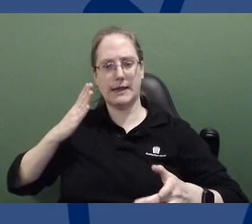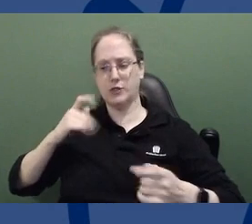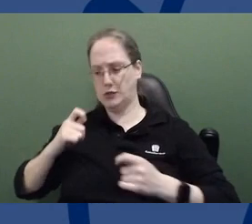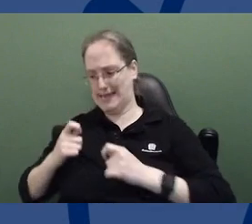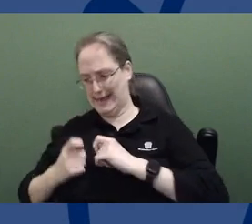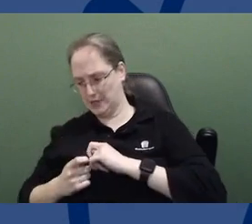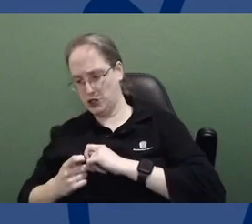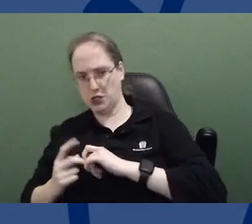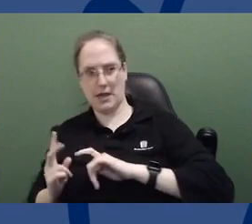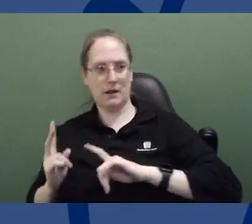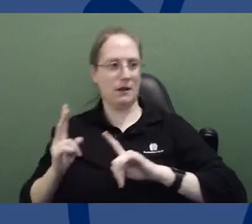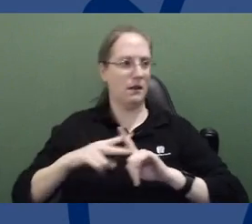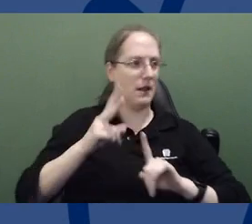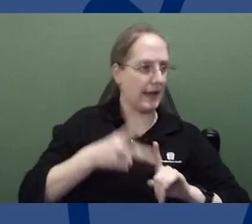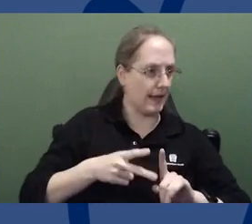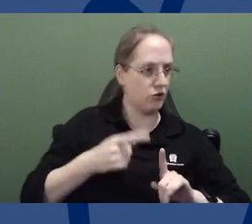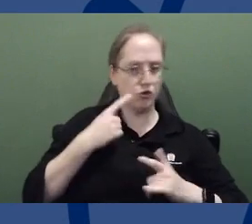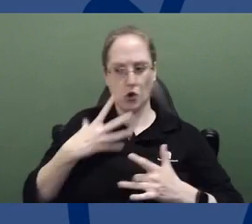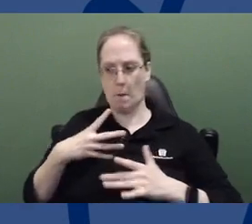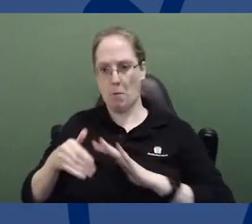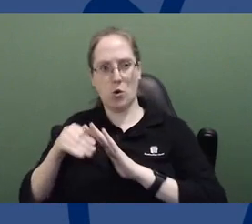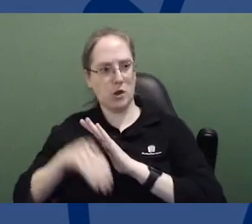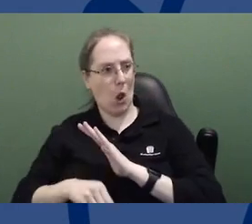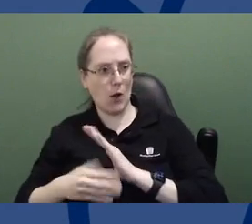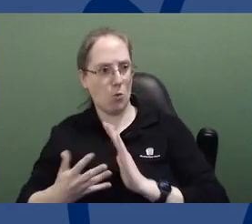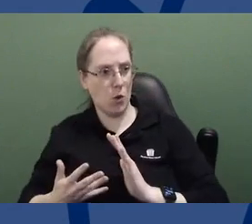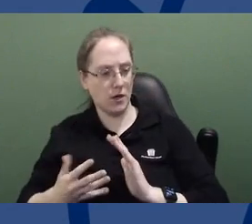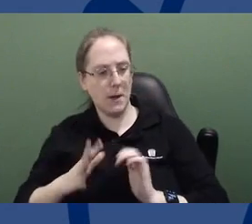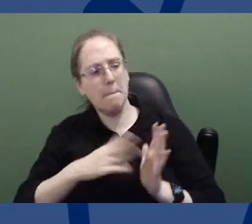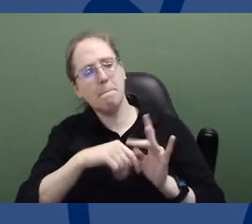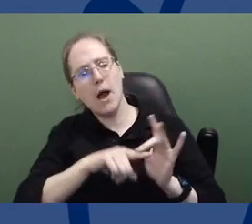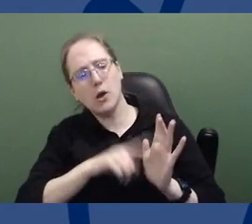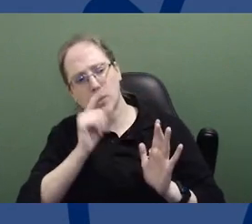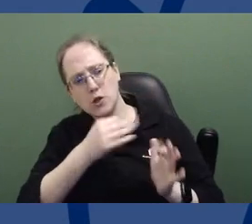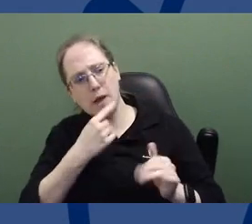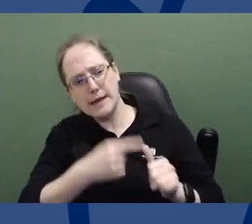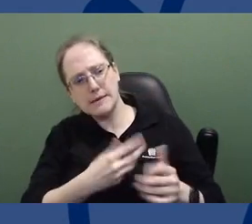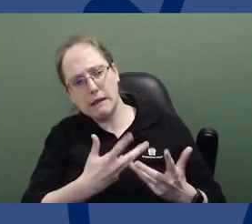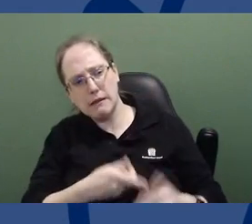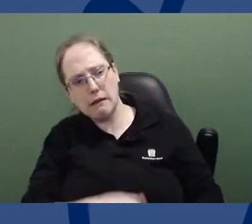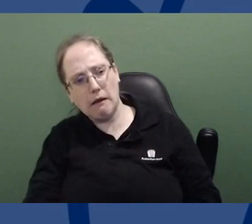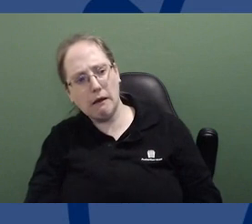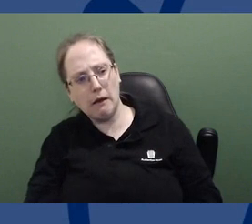a greater decline. Michael, are you able to answer that part of it?